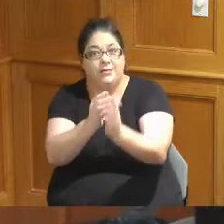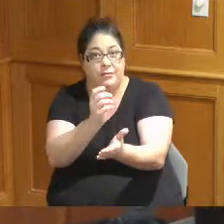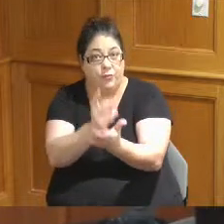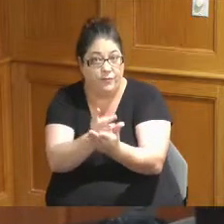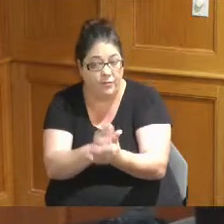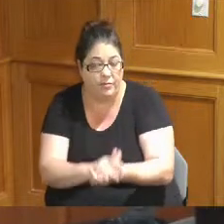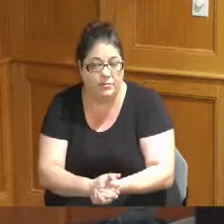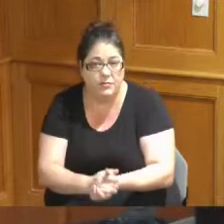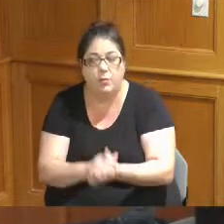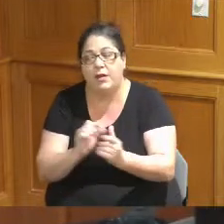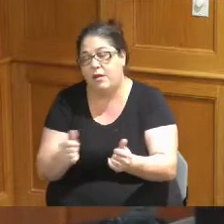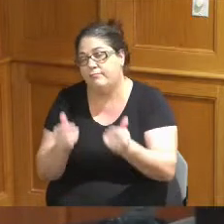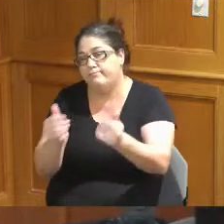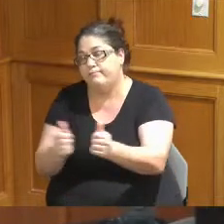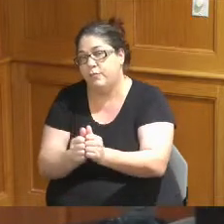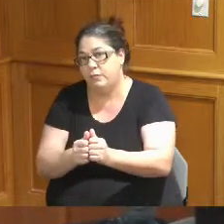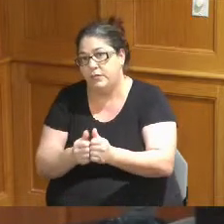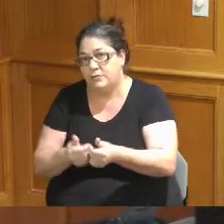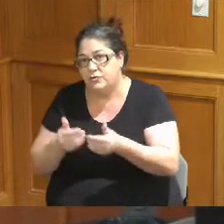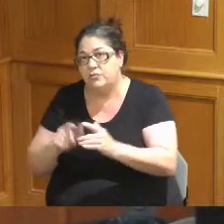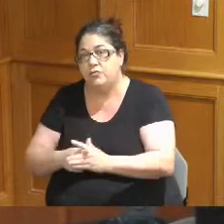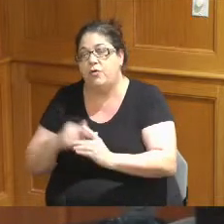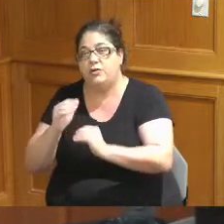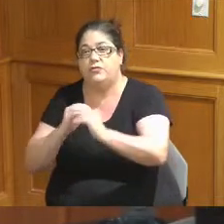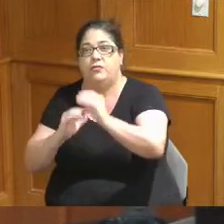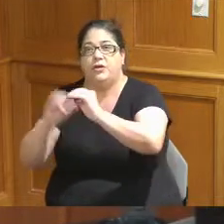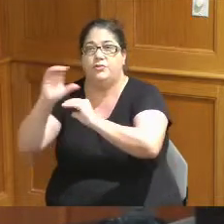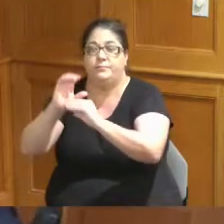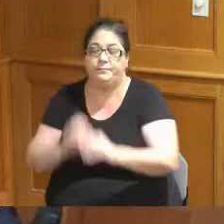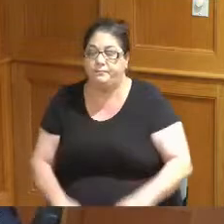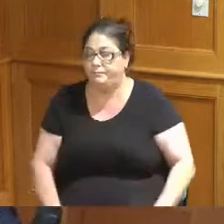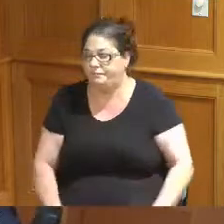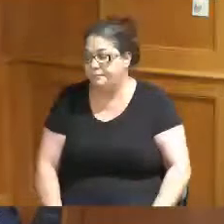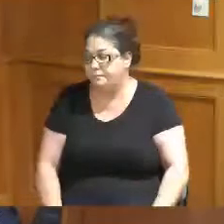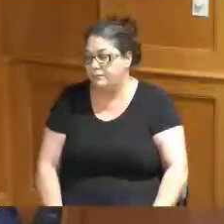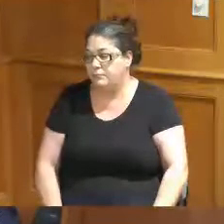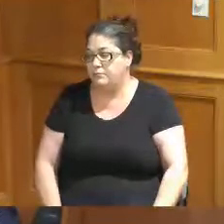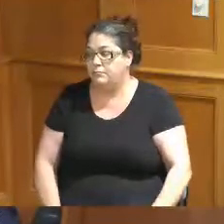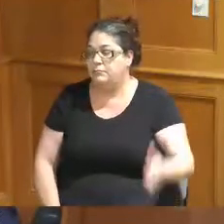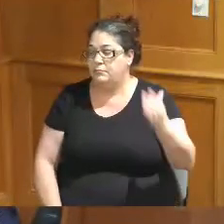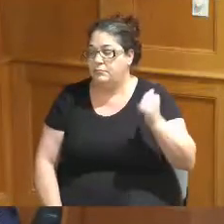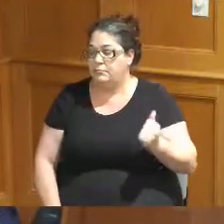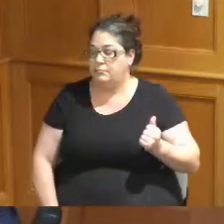we can progress this project to Construction I can move on to item 15. that's fine